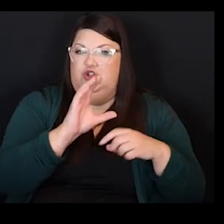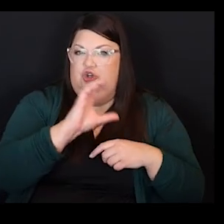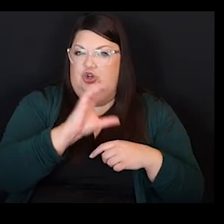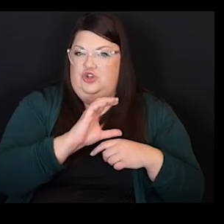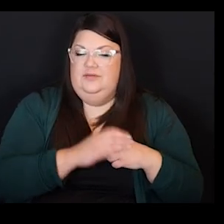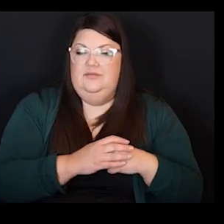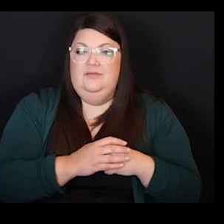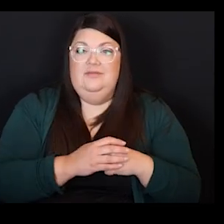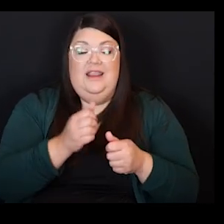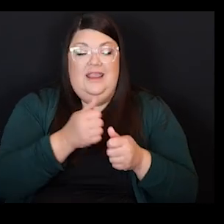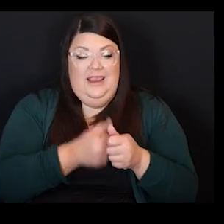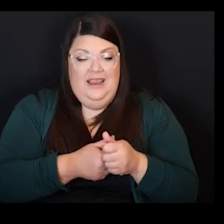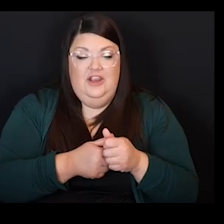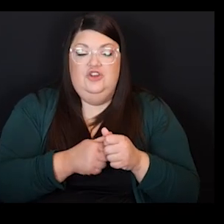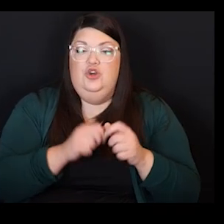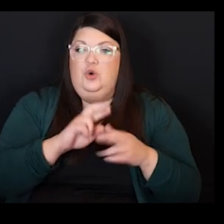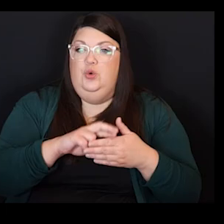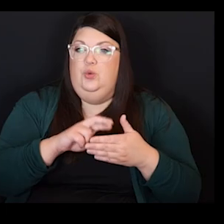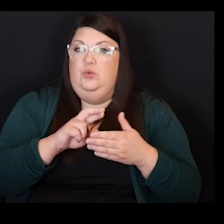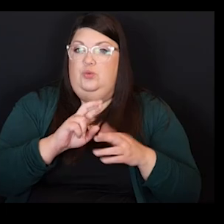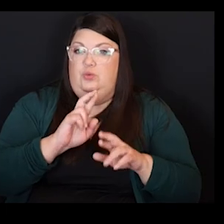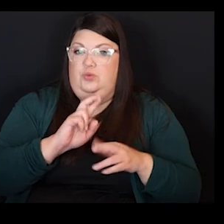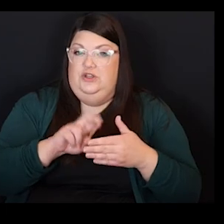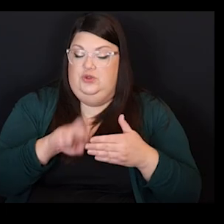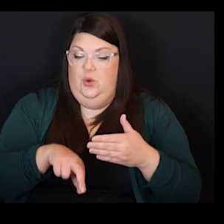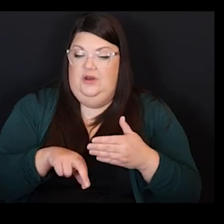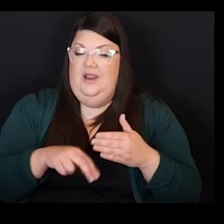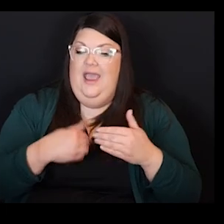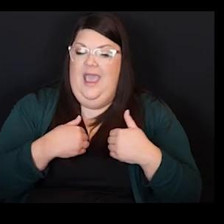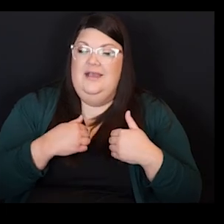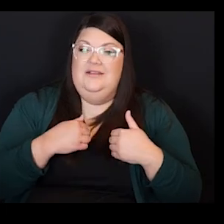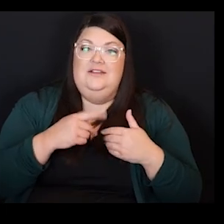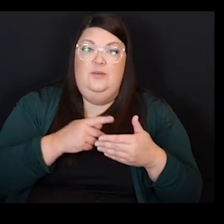key details such as the project’s name. Its service area (which could be a group